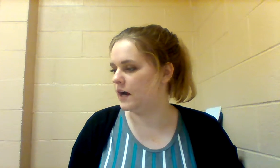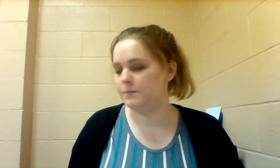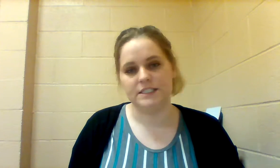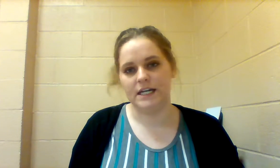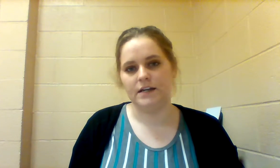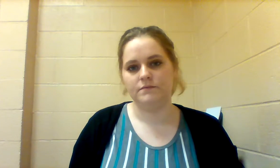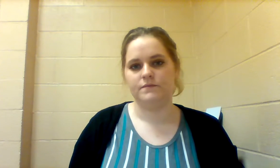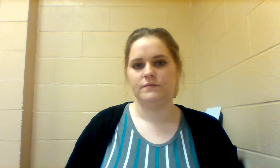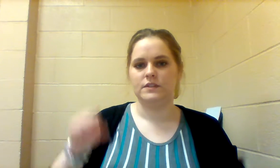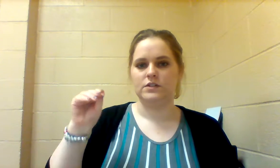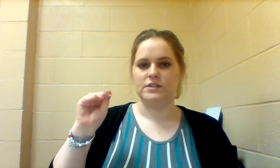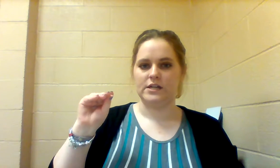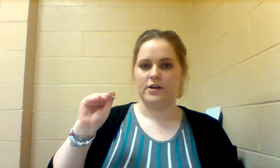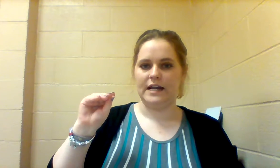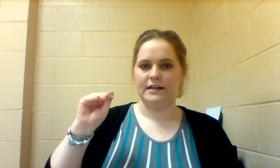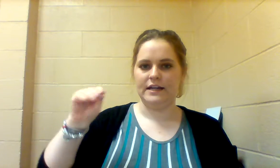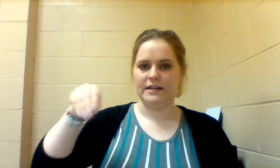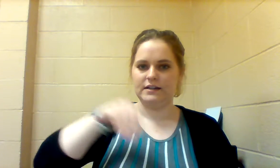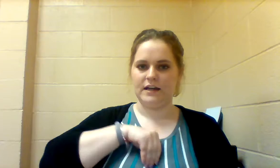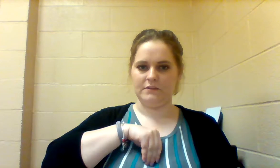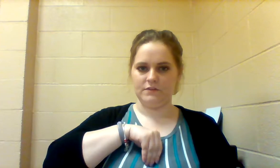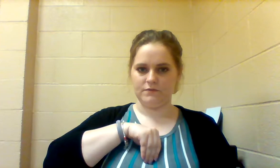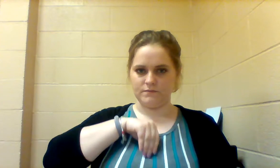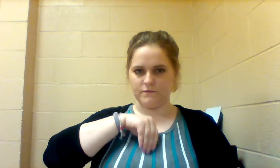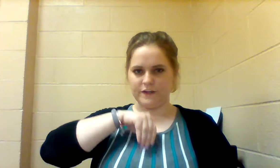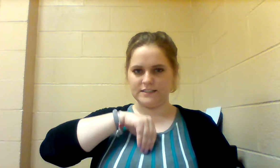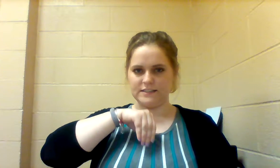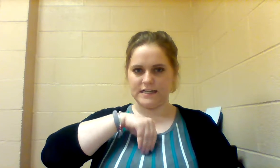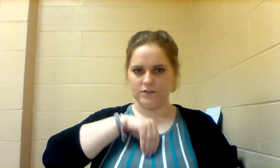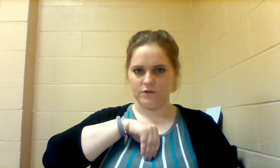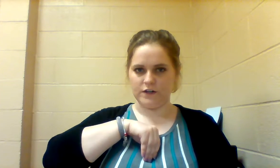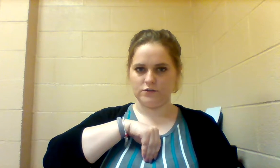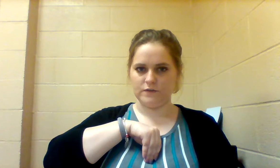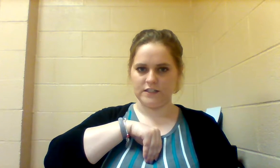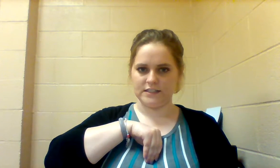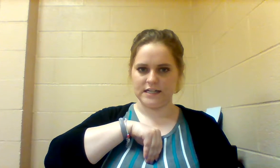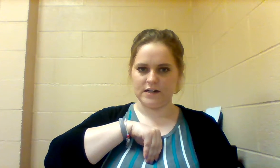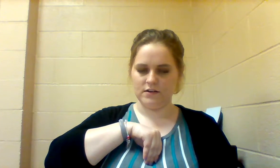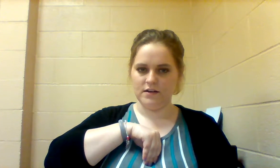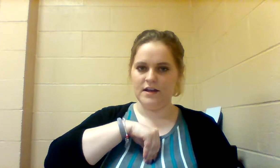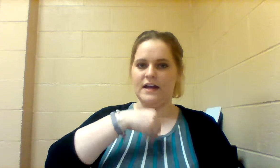UPSET you take your "and" hand and have it facing down your fingers facing down and then